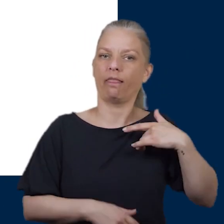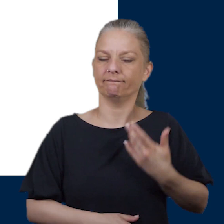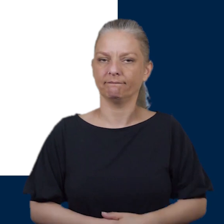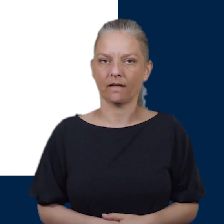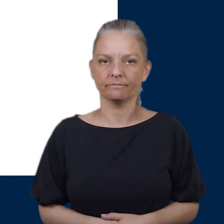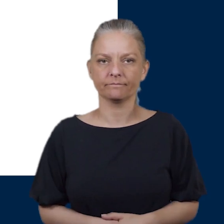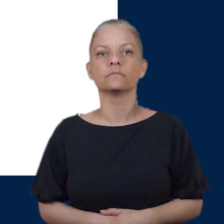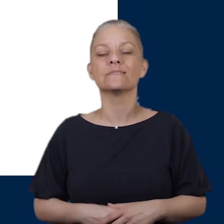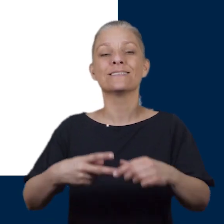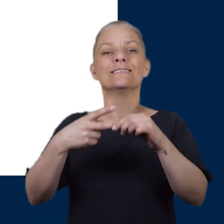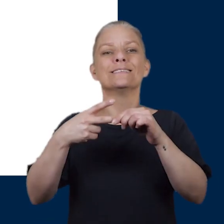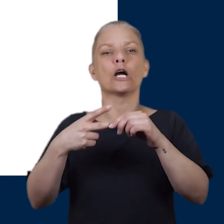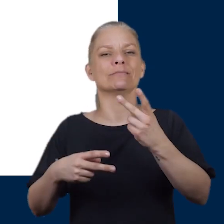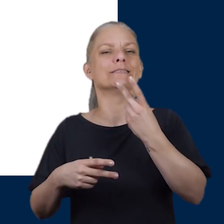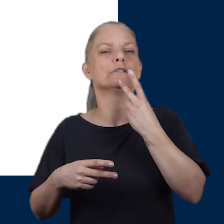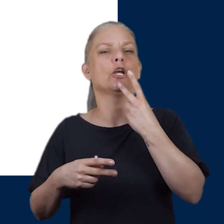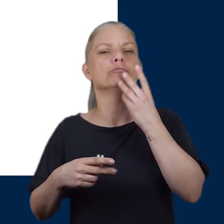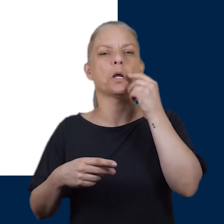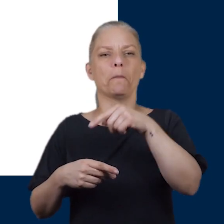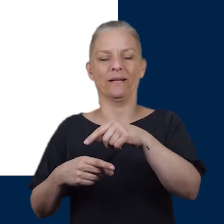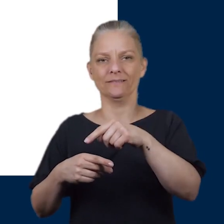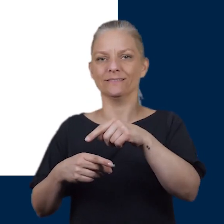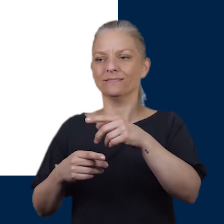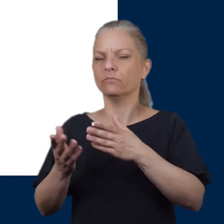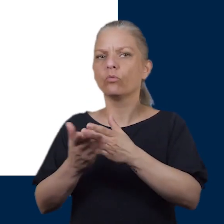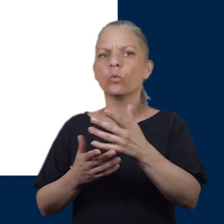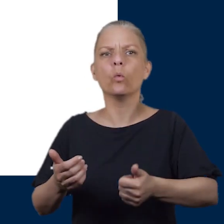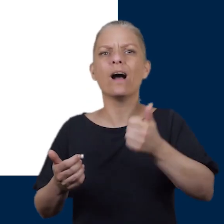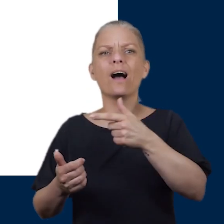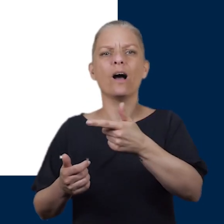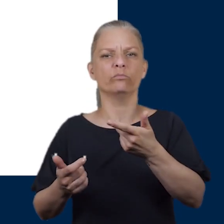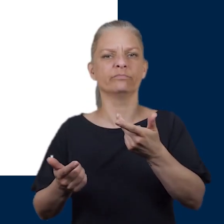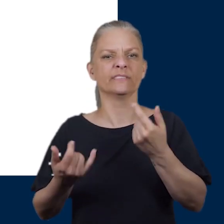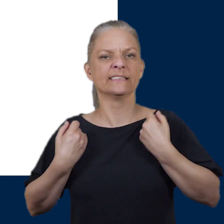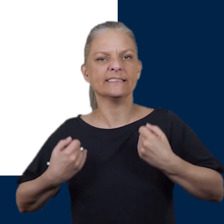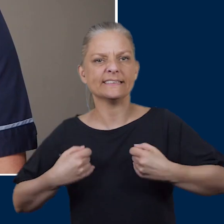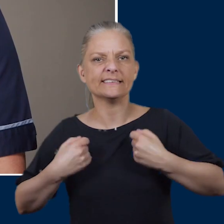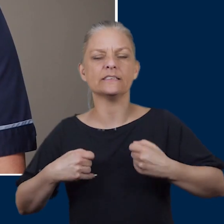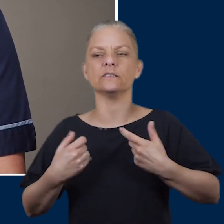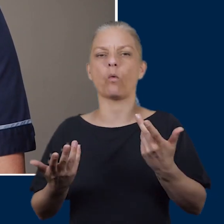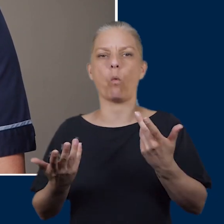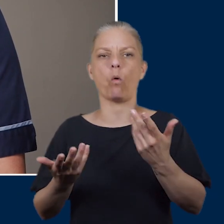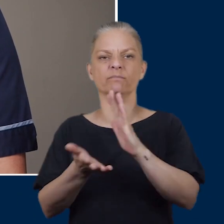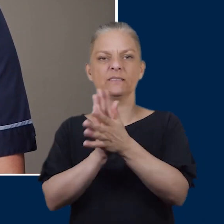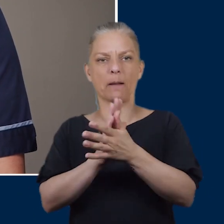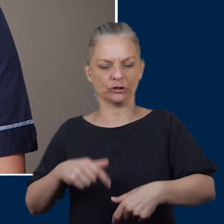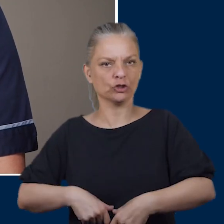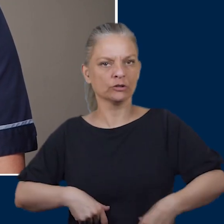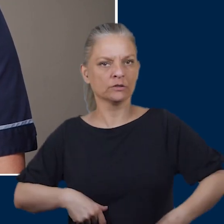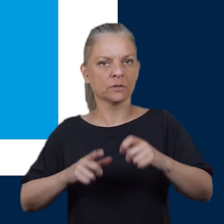Secondary diabetes is caused by disease or damage to the pancreas this destroys the part of the pancreas which makes insulin.